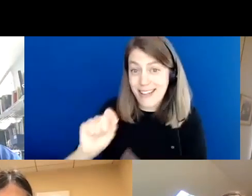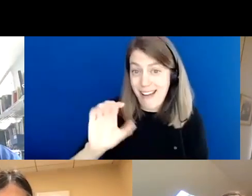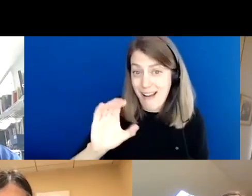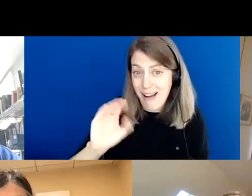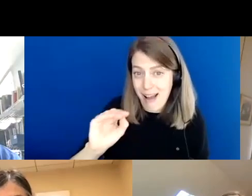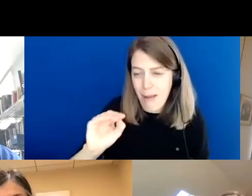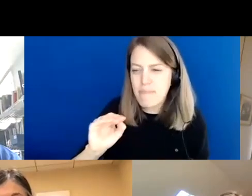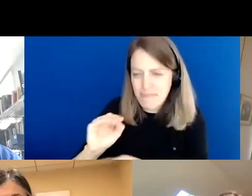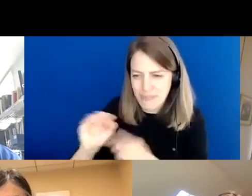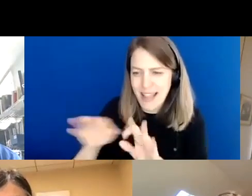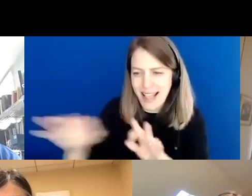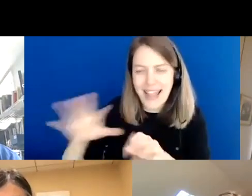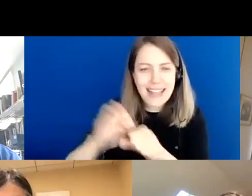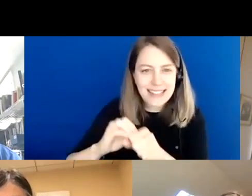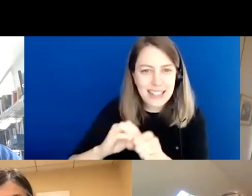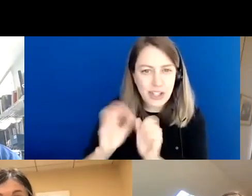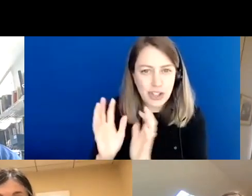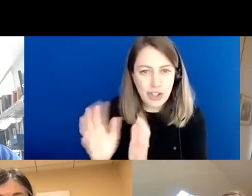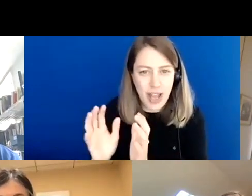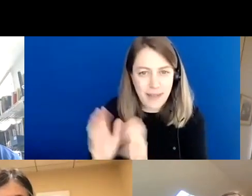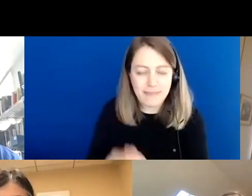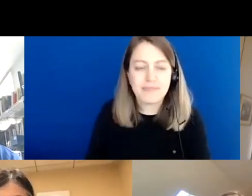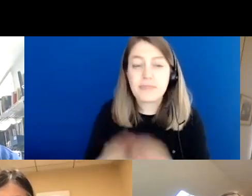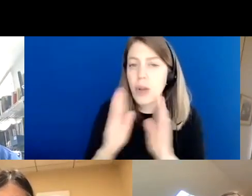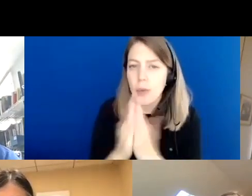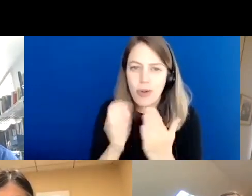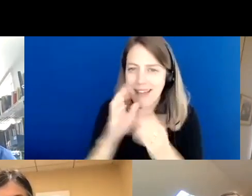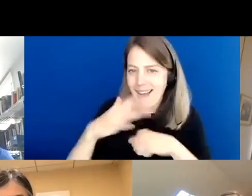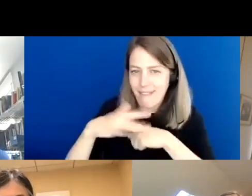The book won't be available on Amazon until the beginning of November.